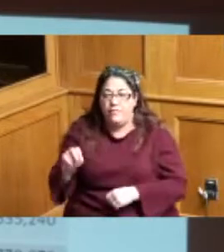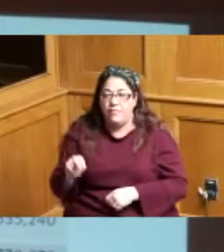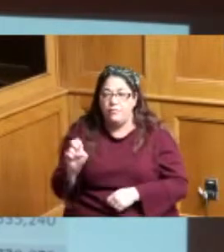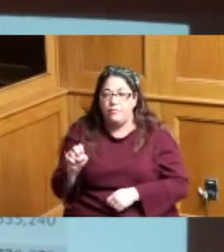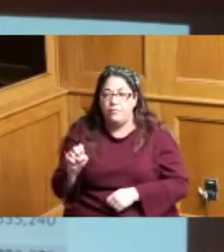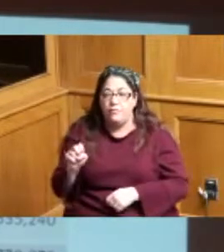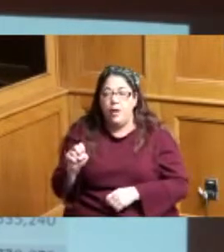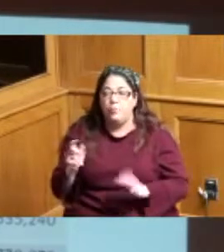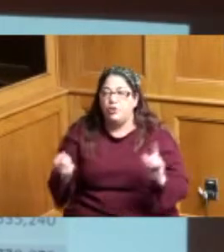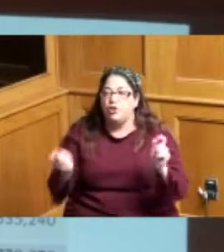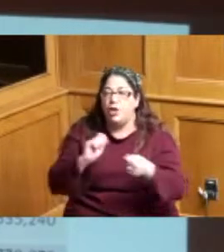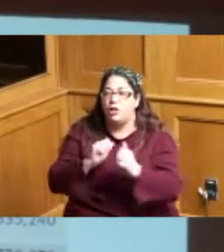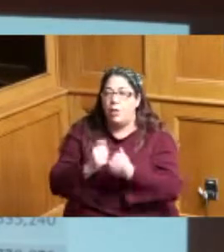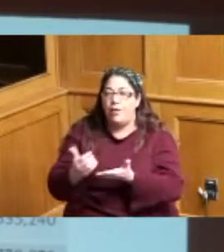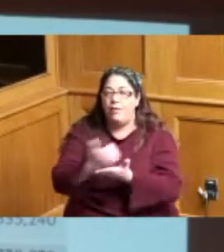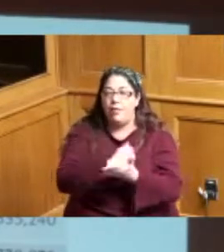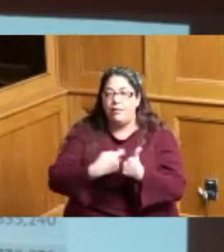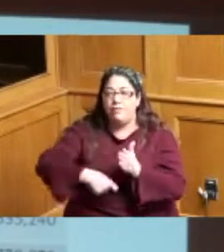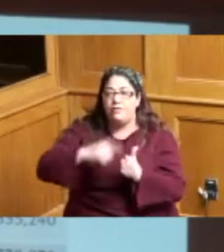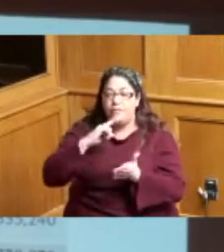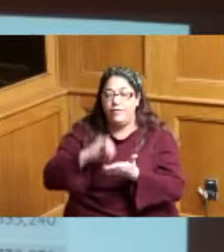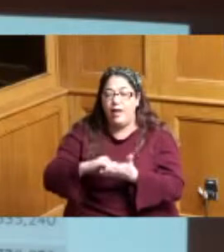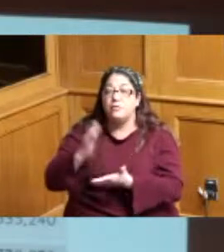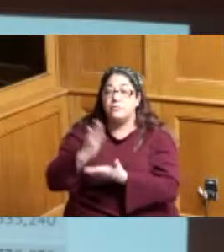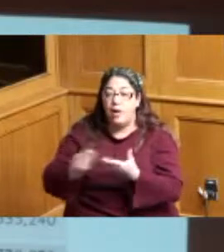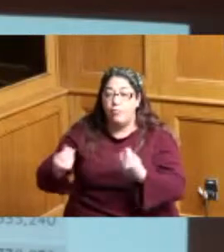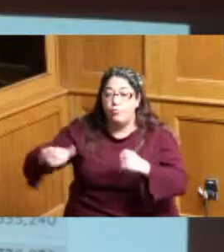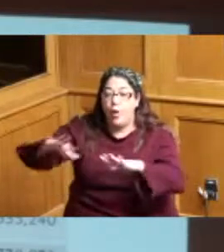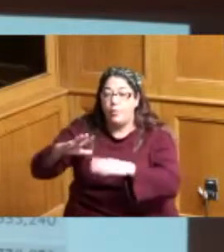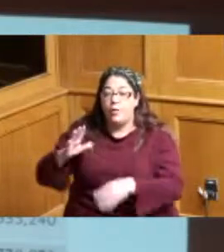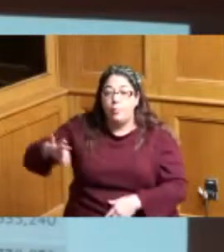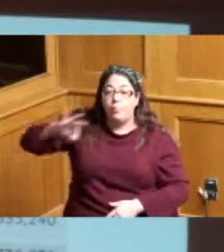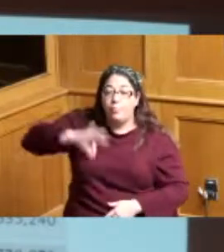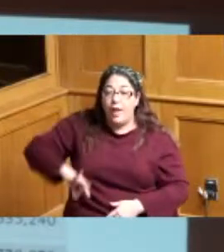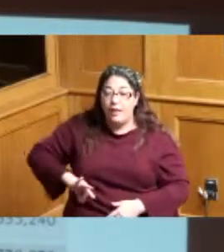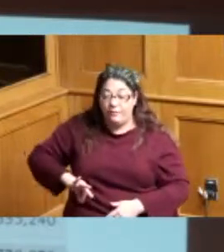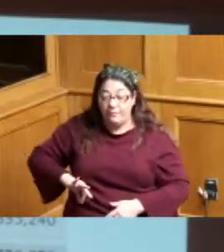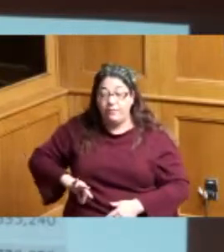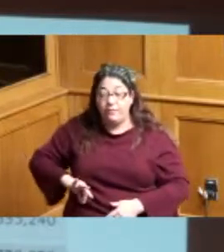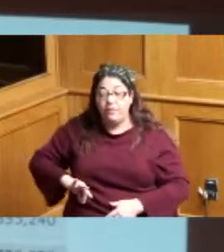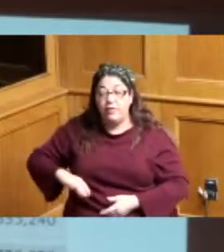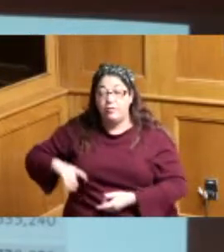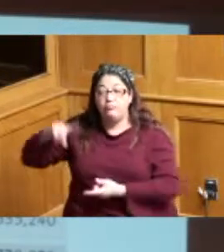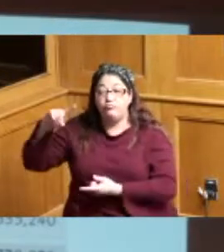ways so that there'll be some properties that may have a benefit in terms of cost in their charge